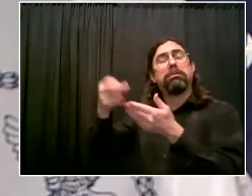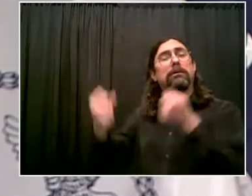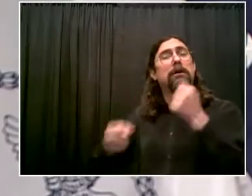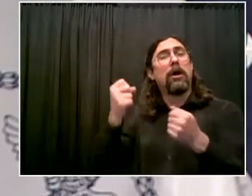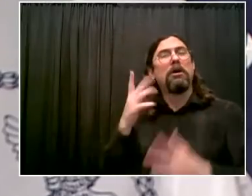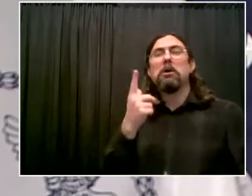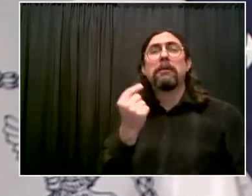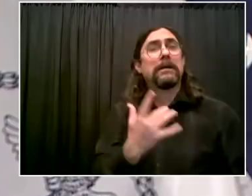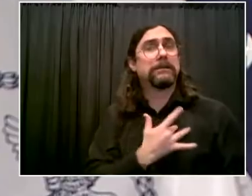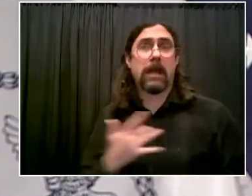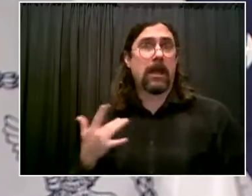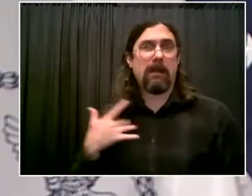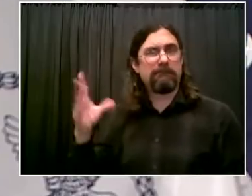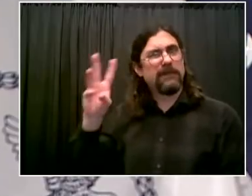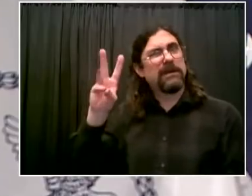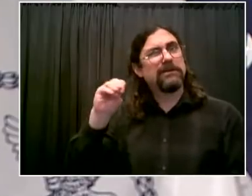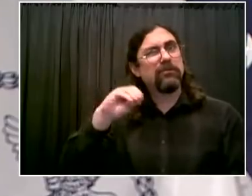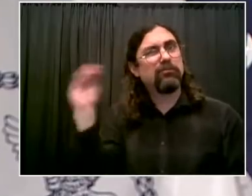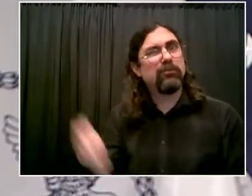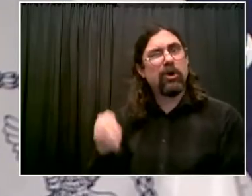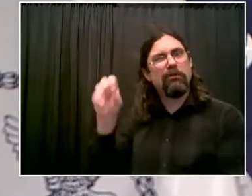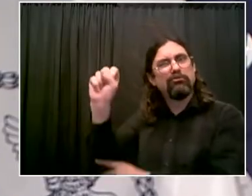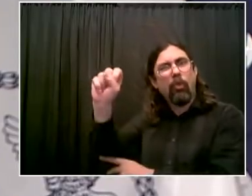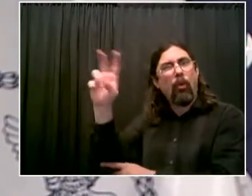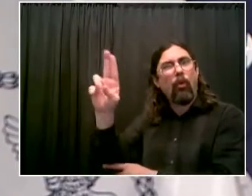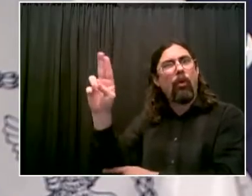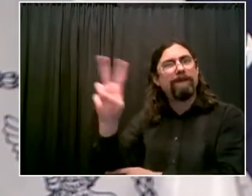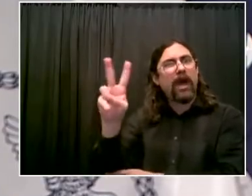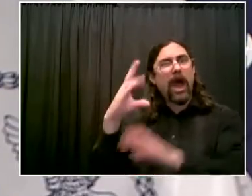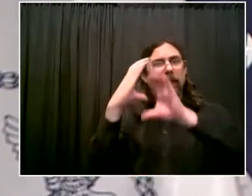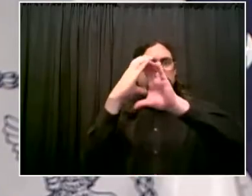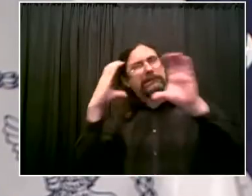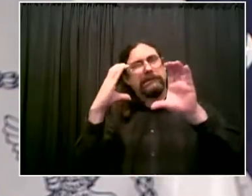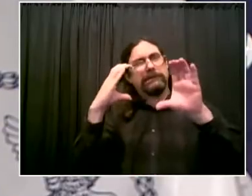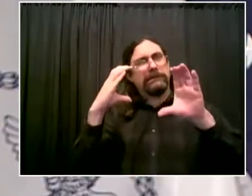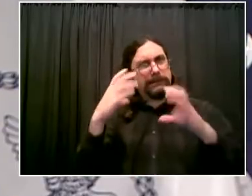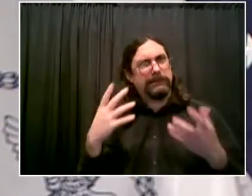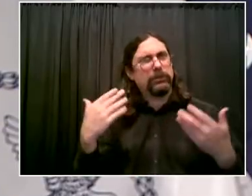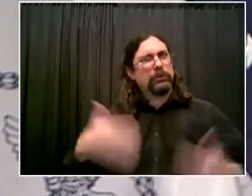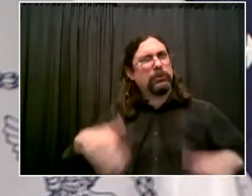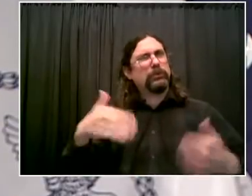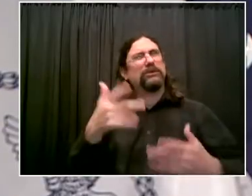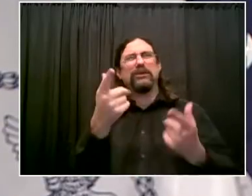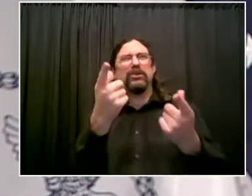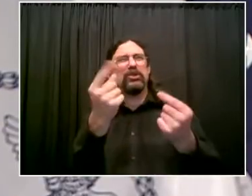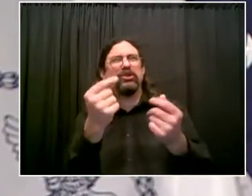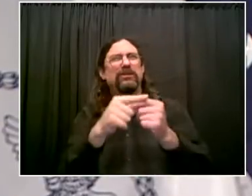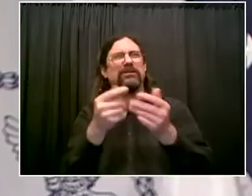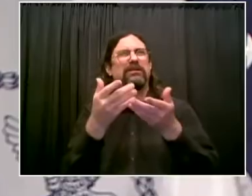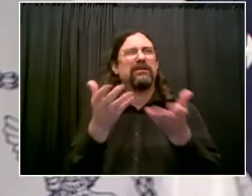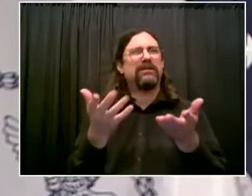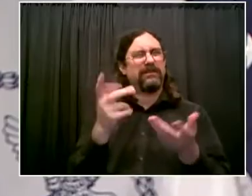GROCERIES. WT HAIS YOU R FEEL ON IT, DO WE NEED TO BREAK CAR CULTURE IN THE CITY?